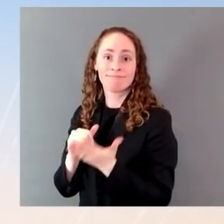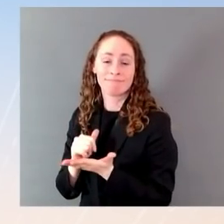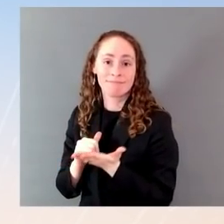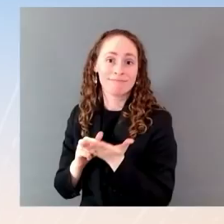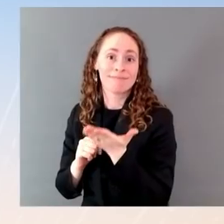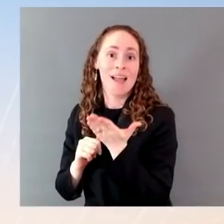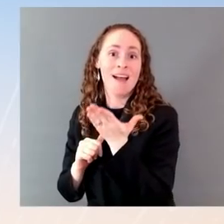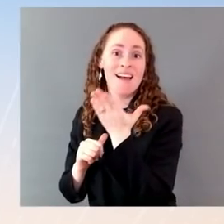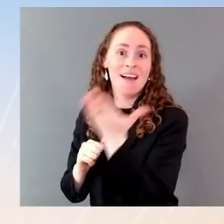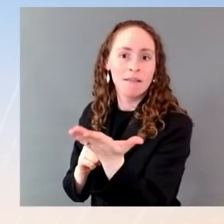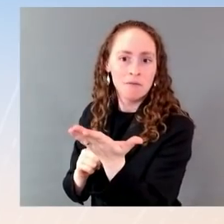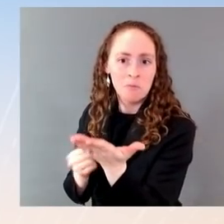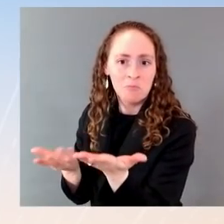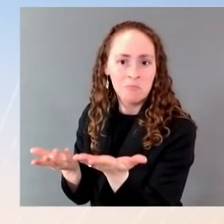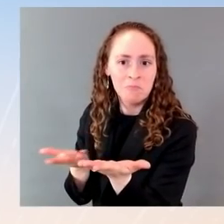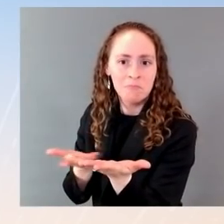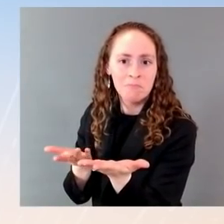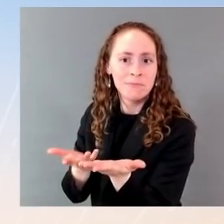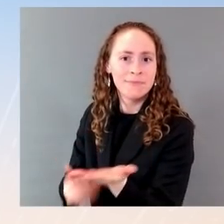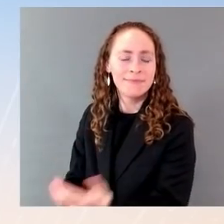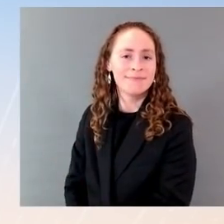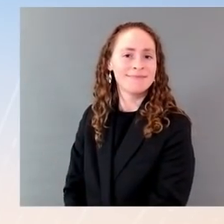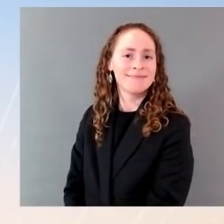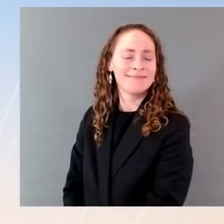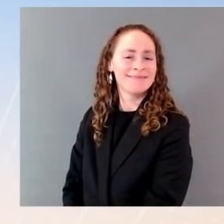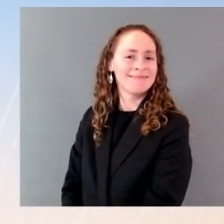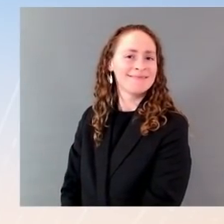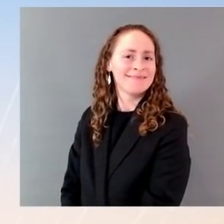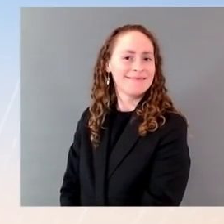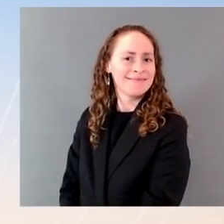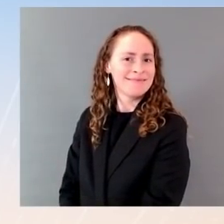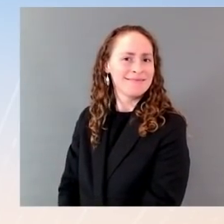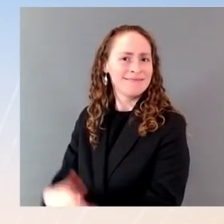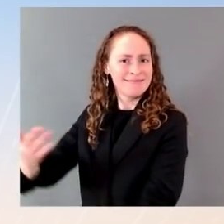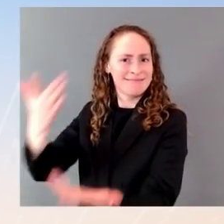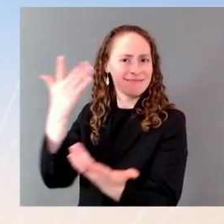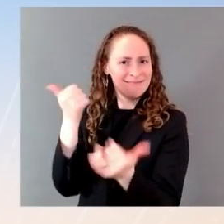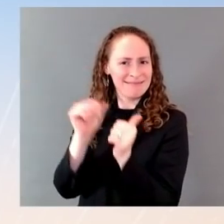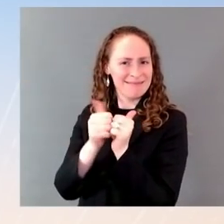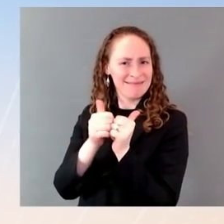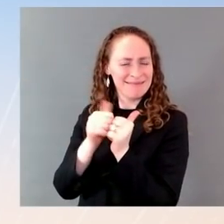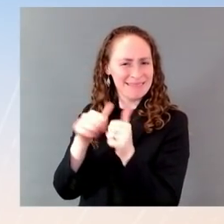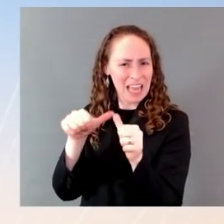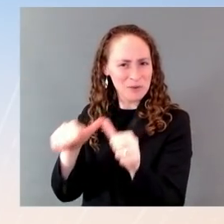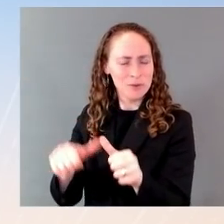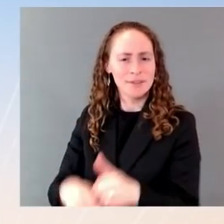and we are confident in our ability legally to make these happen across the country.